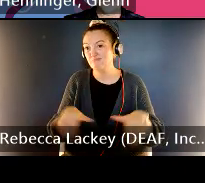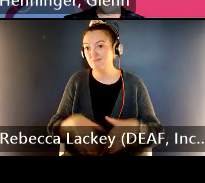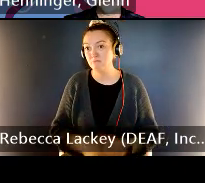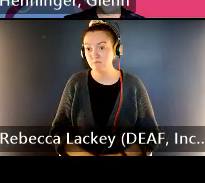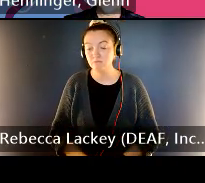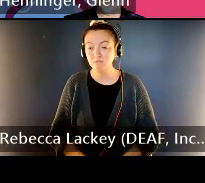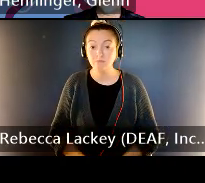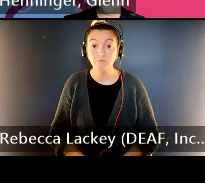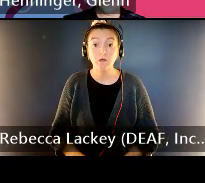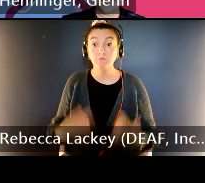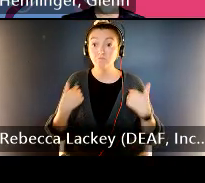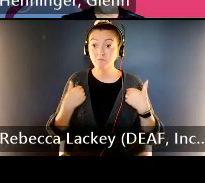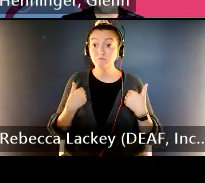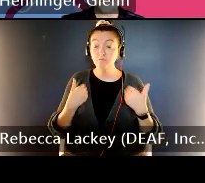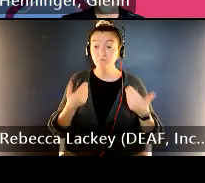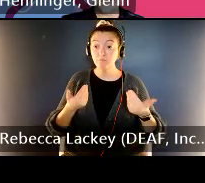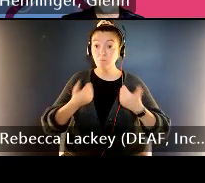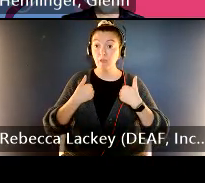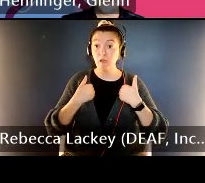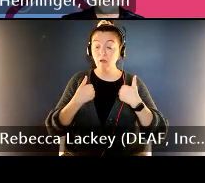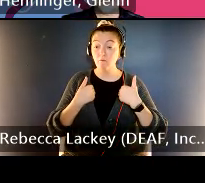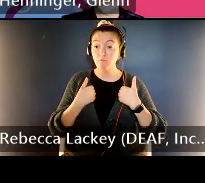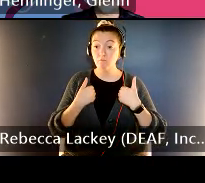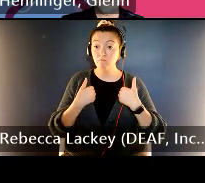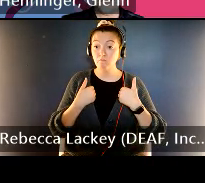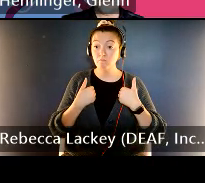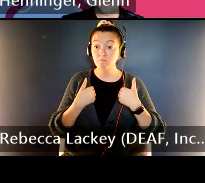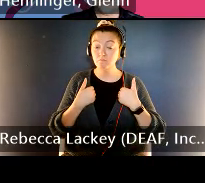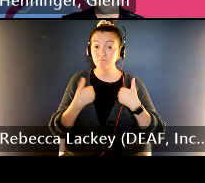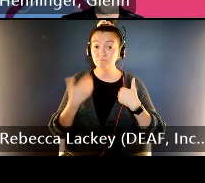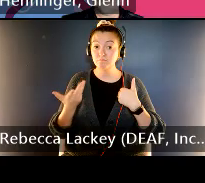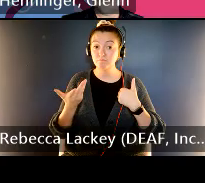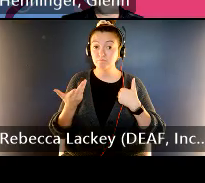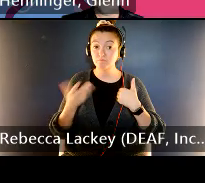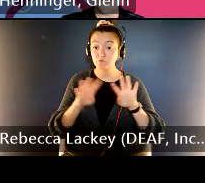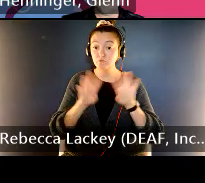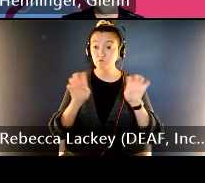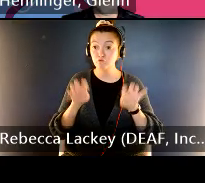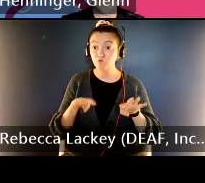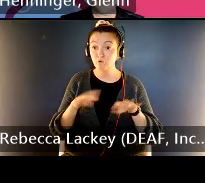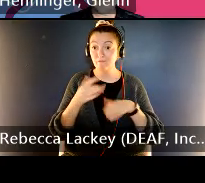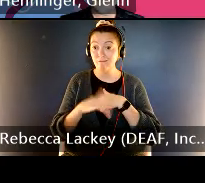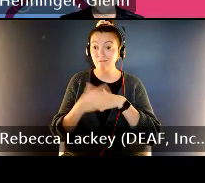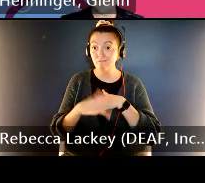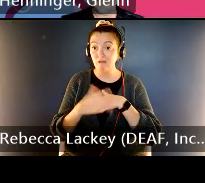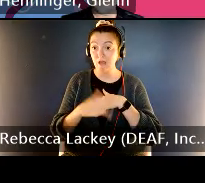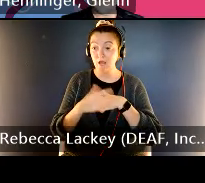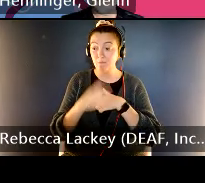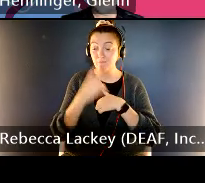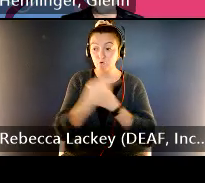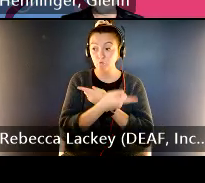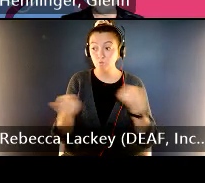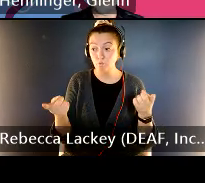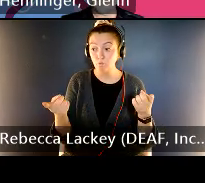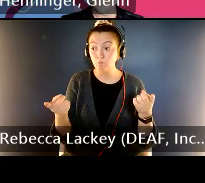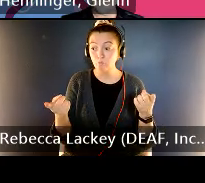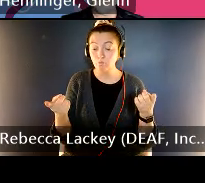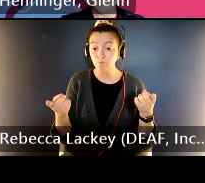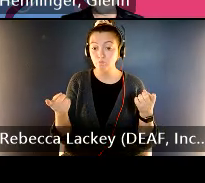We do have a a survey available for you that if you can look in the chat,